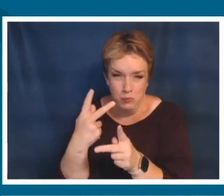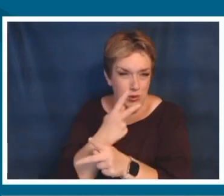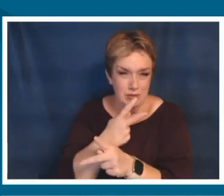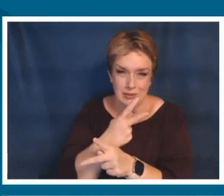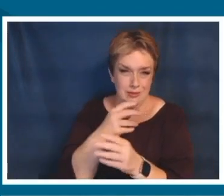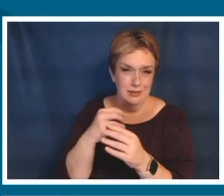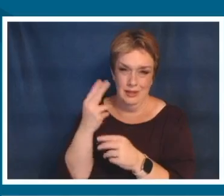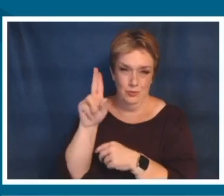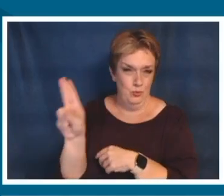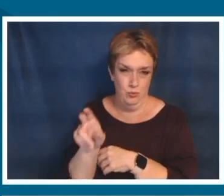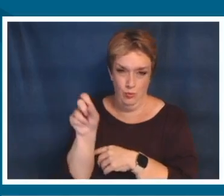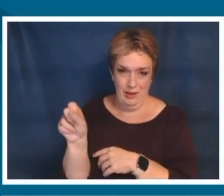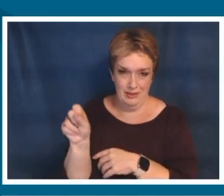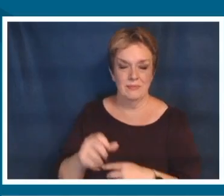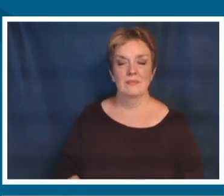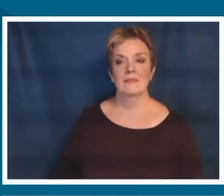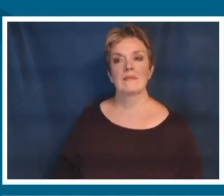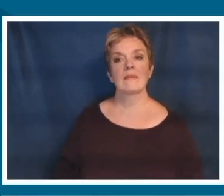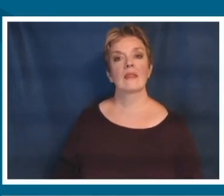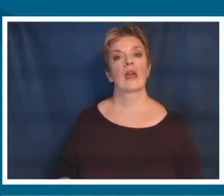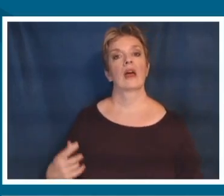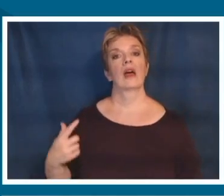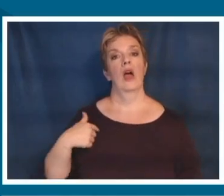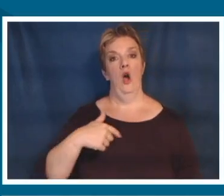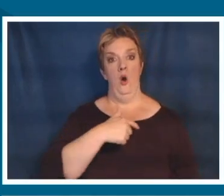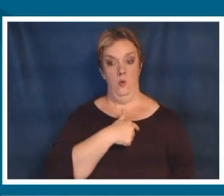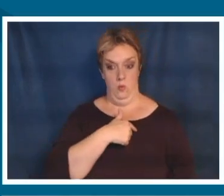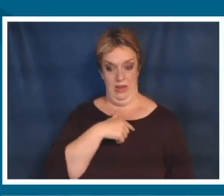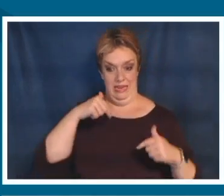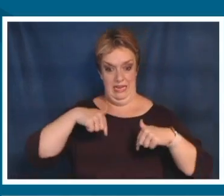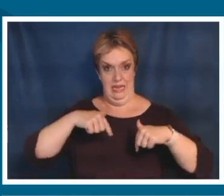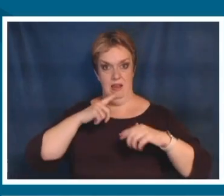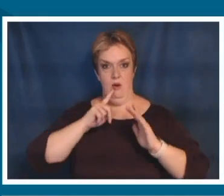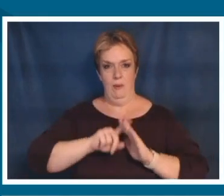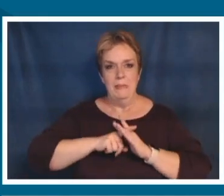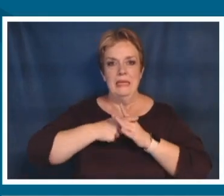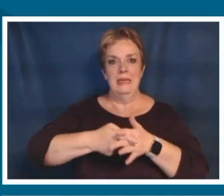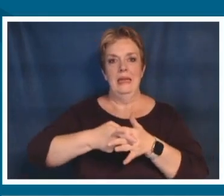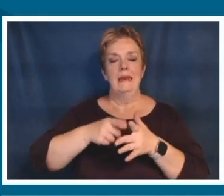of what was called urban renewal back in